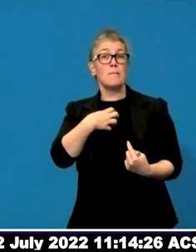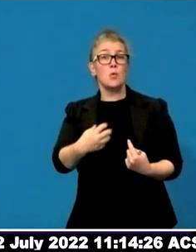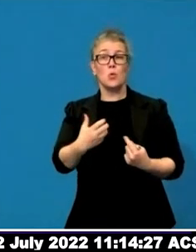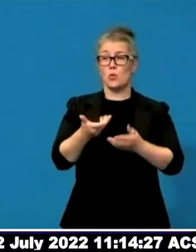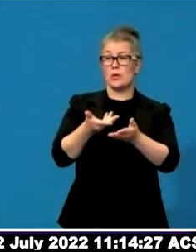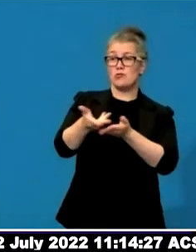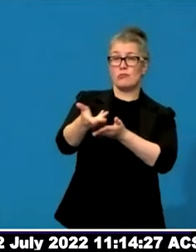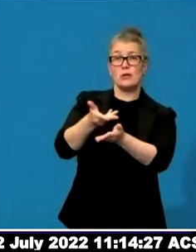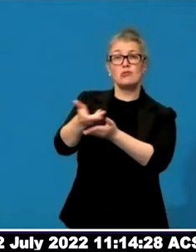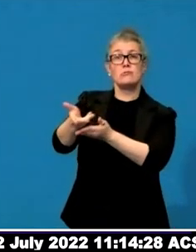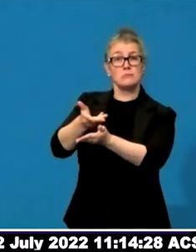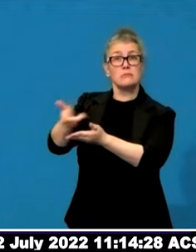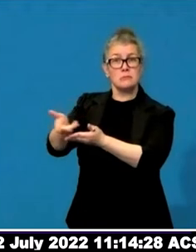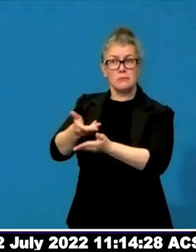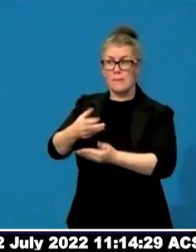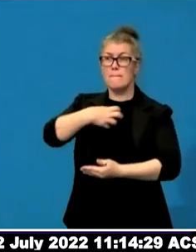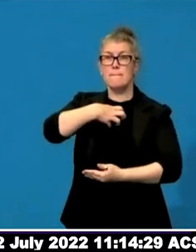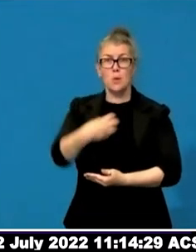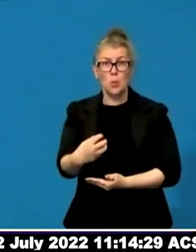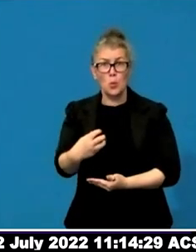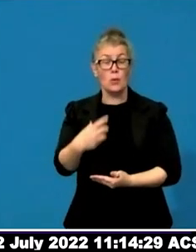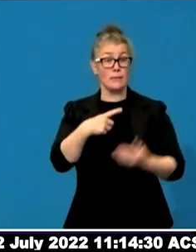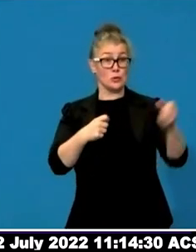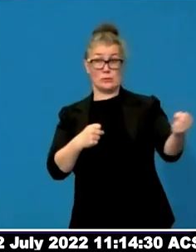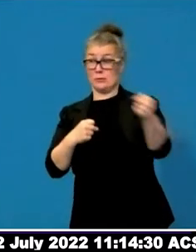increase dramatically when we have used interpreters,